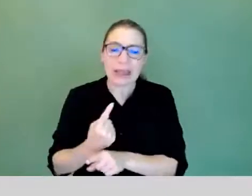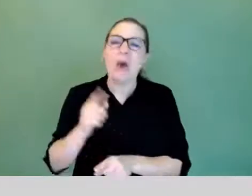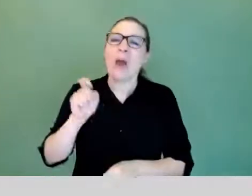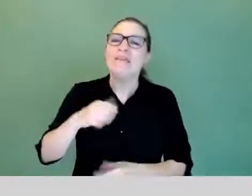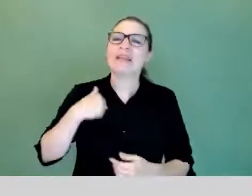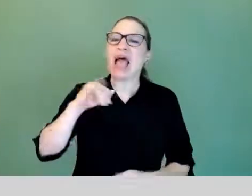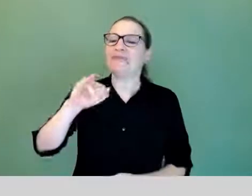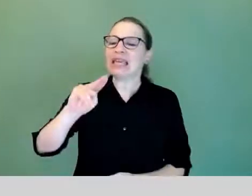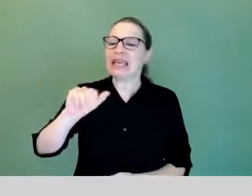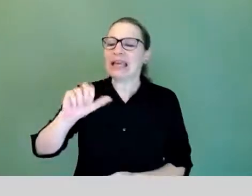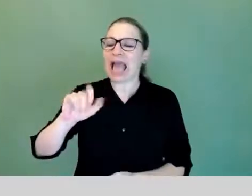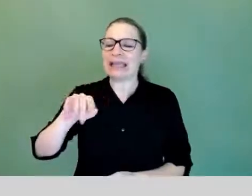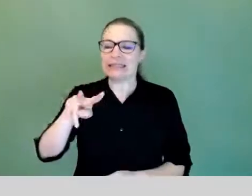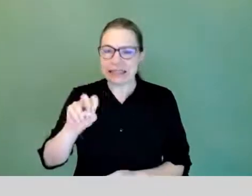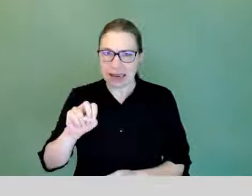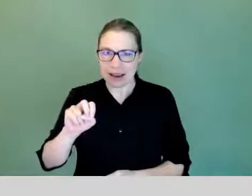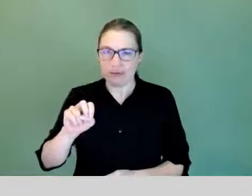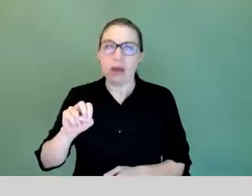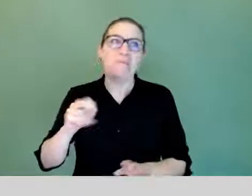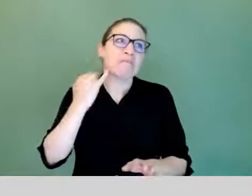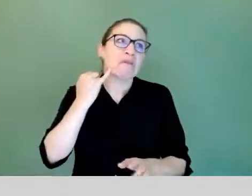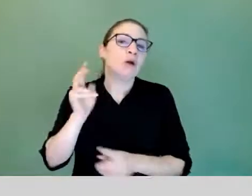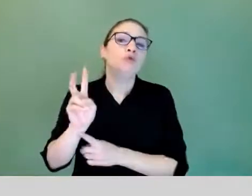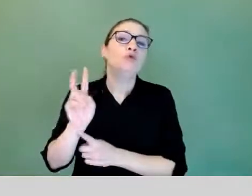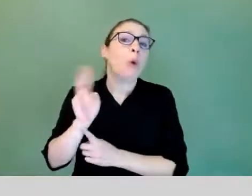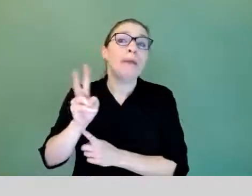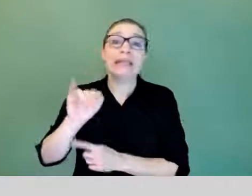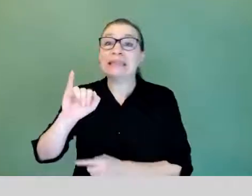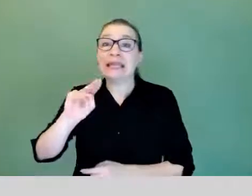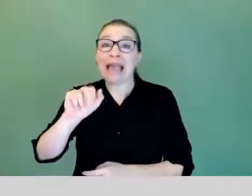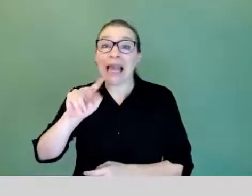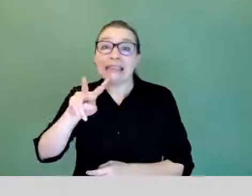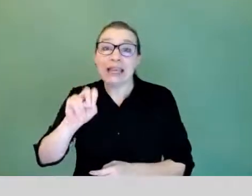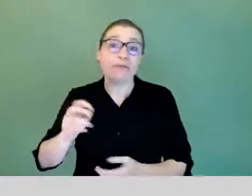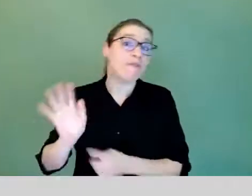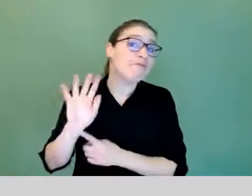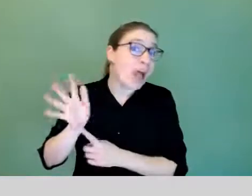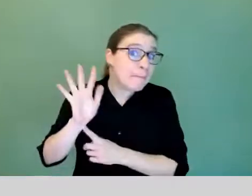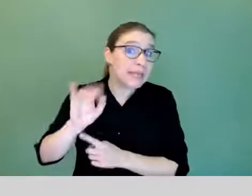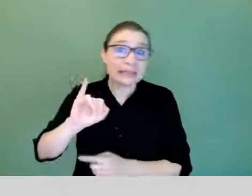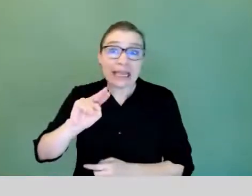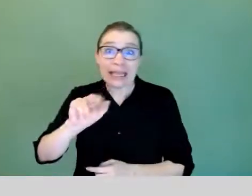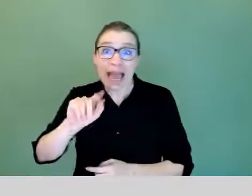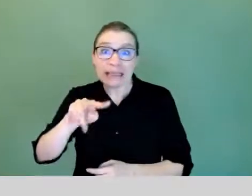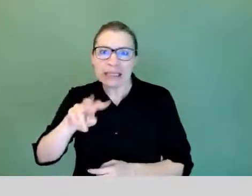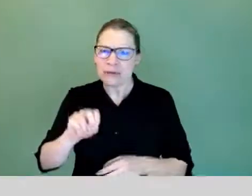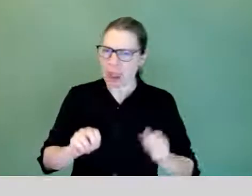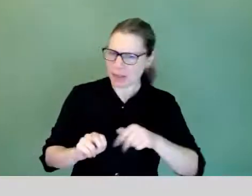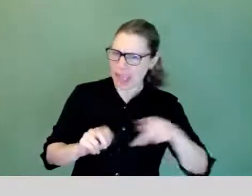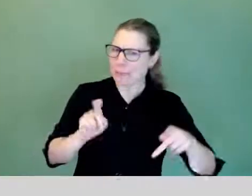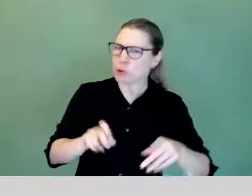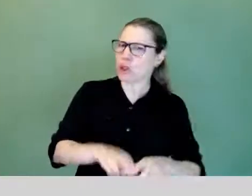So after say two minutes of inactivity or five minutes of inactivity, applications should log you out automatically.